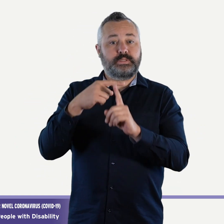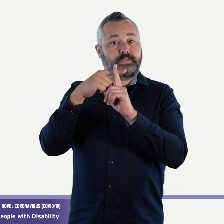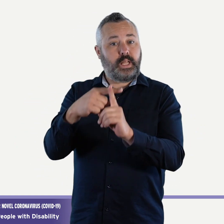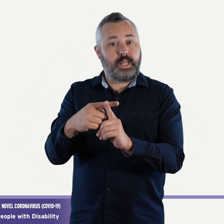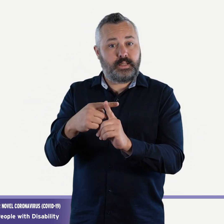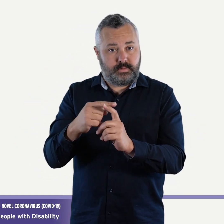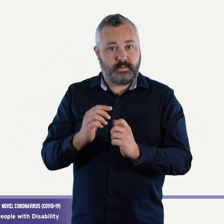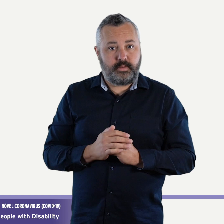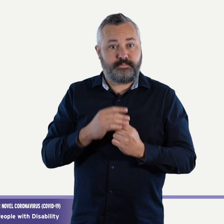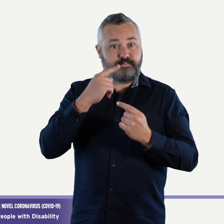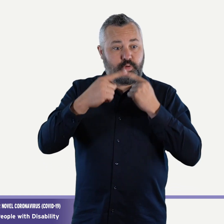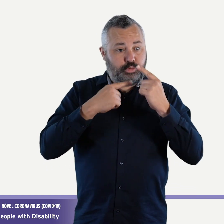TARGETED